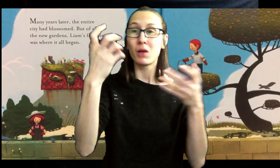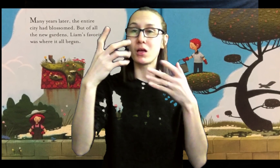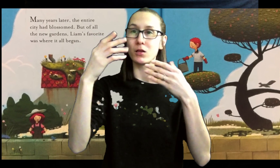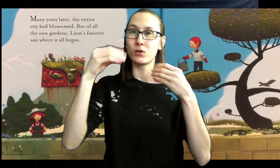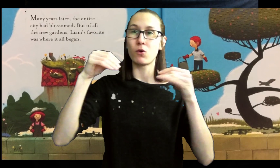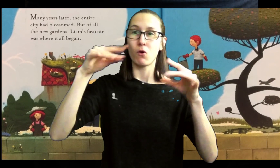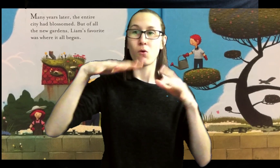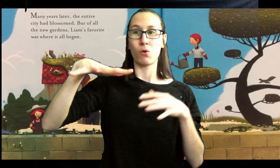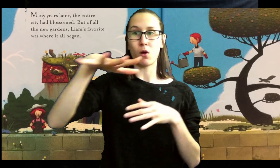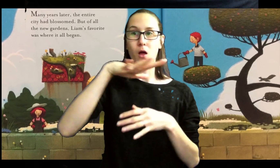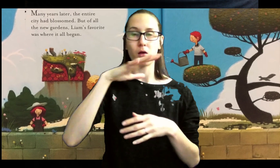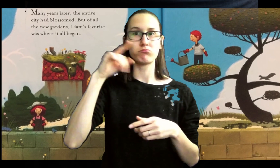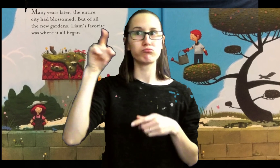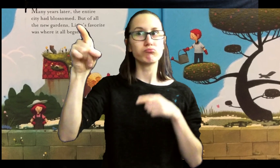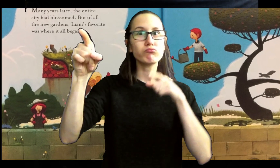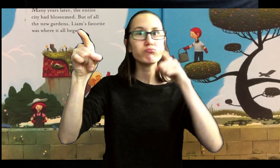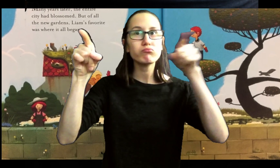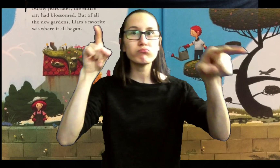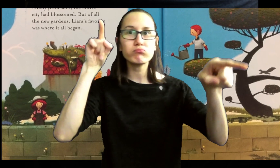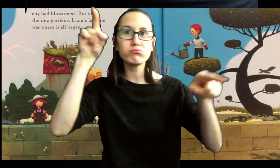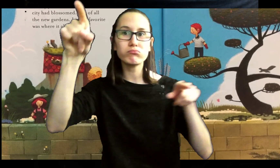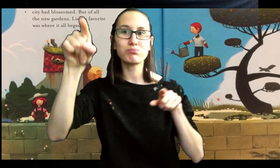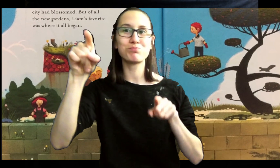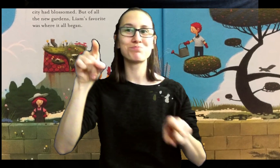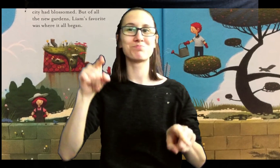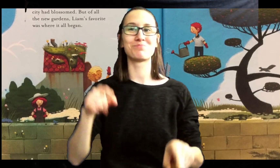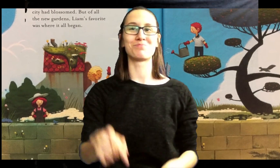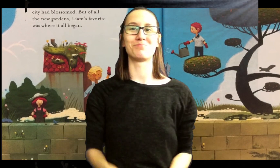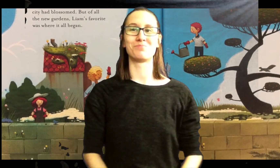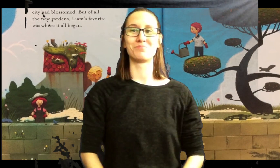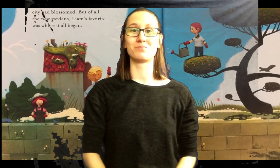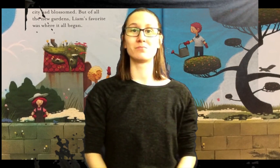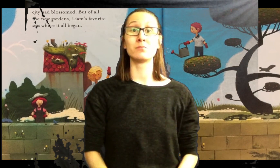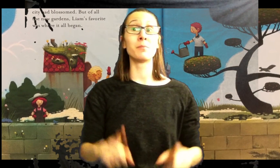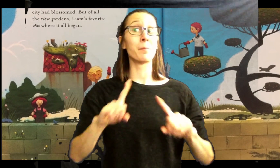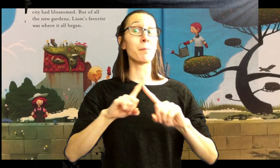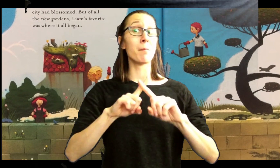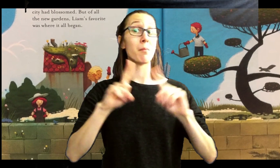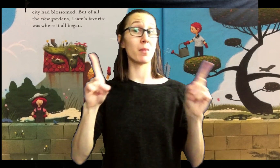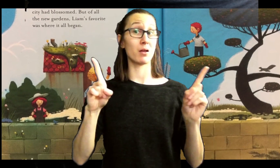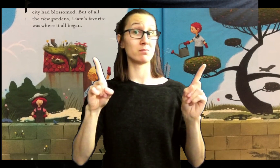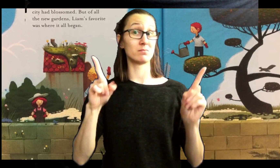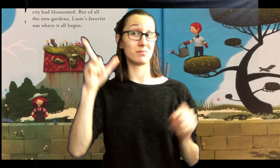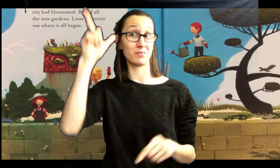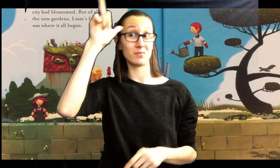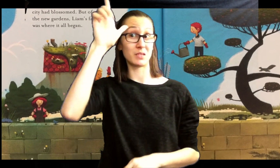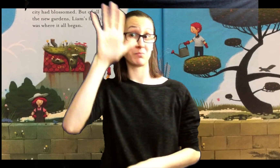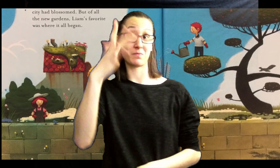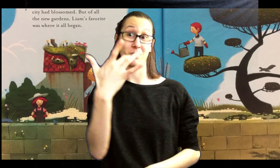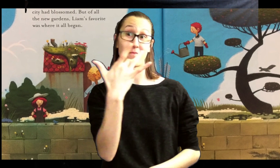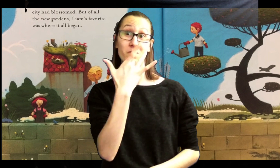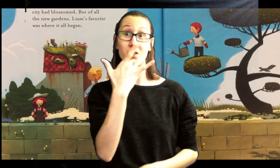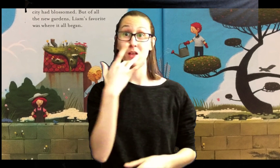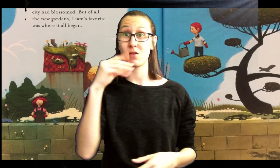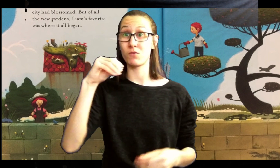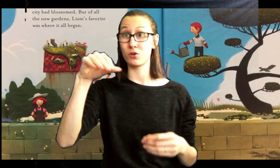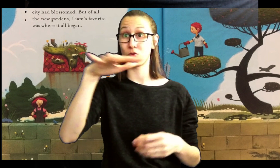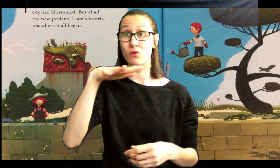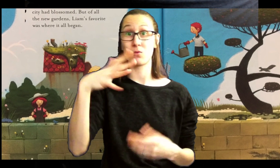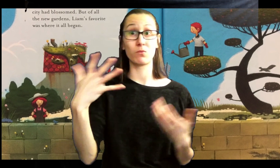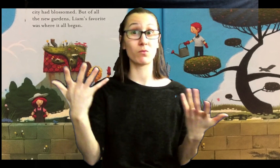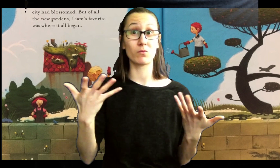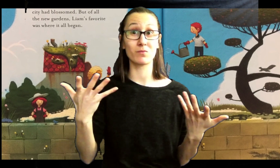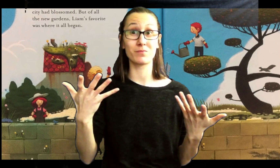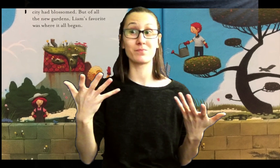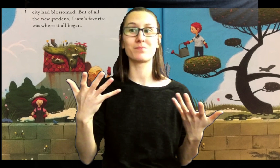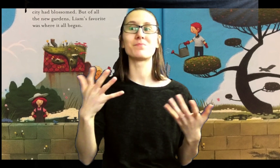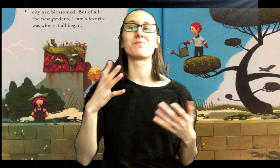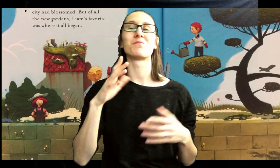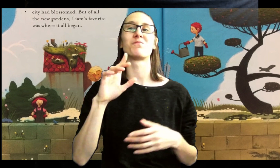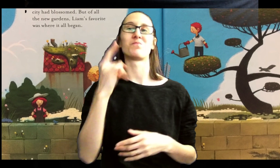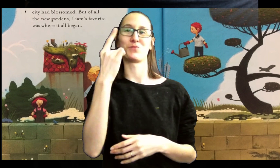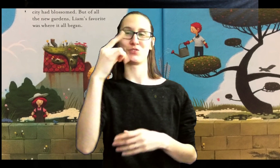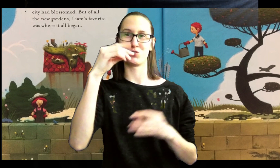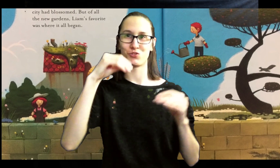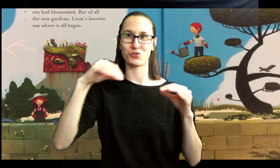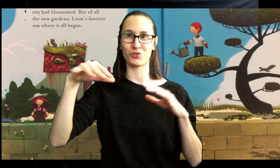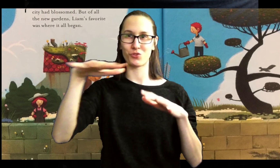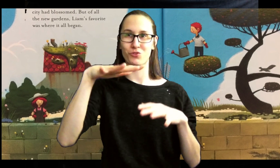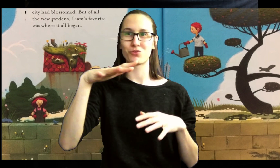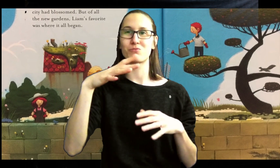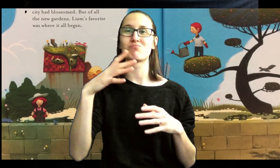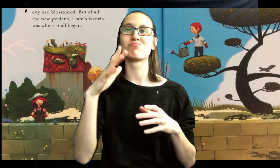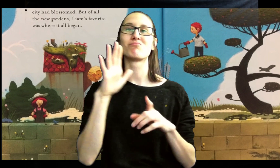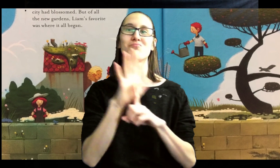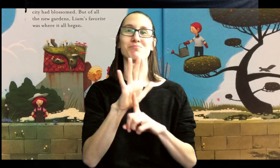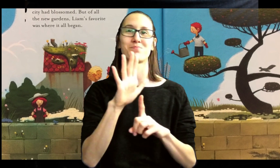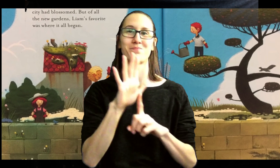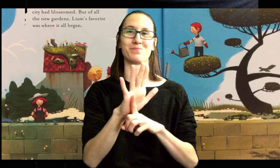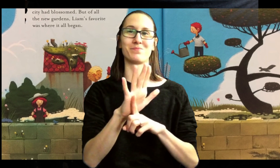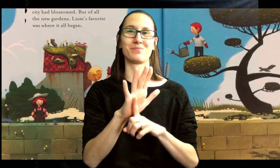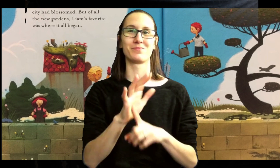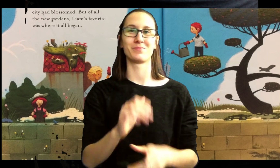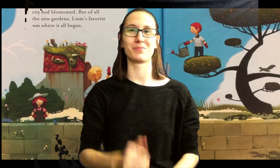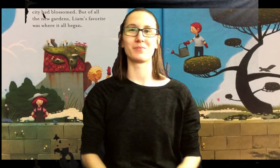But of all the new gardens, Liam's favorite was where it all began.